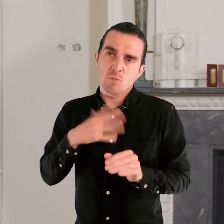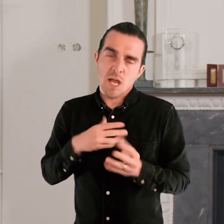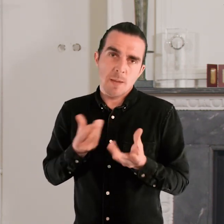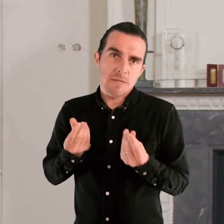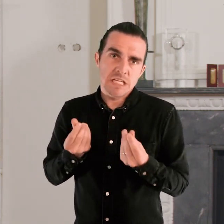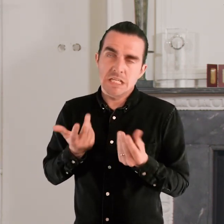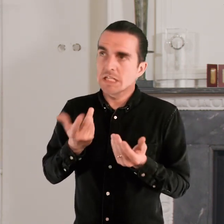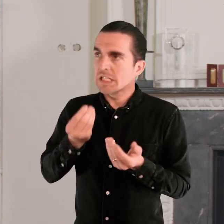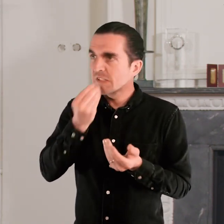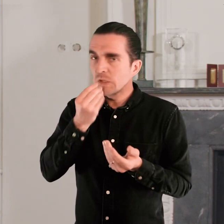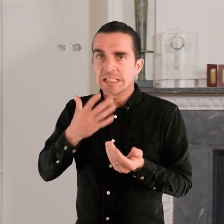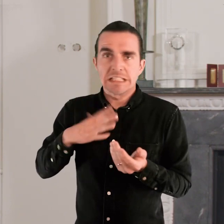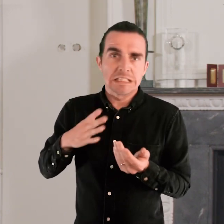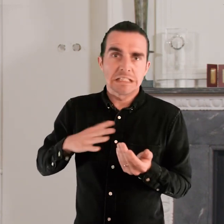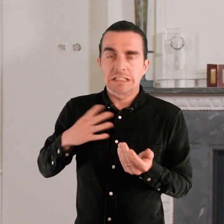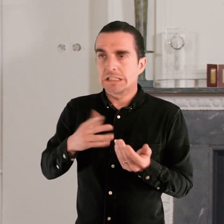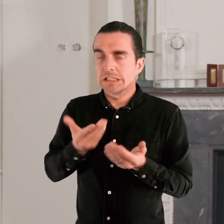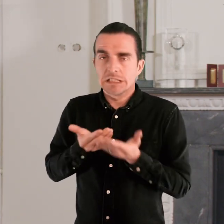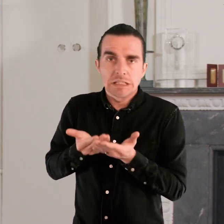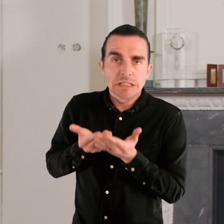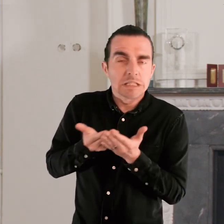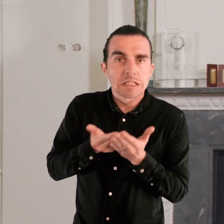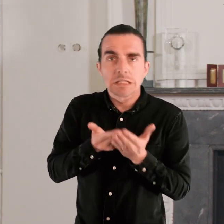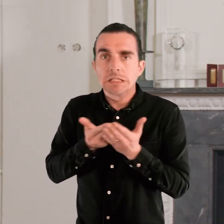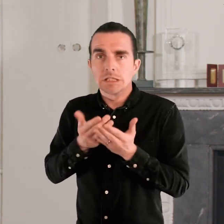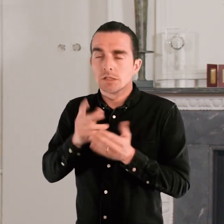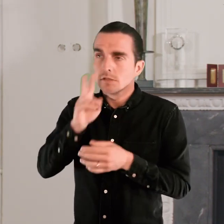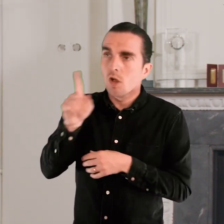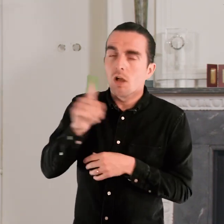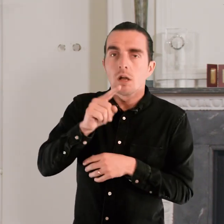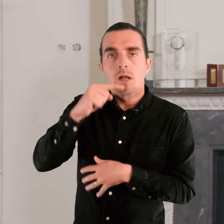Every posh person he meets, he asked them for a fiver.